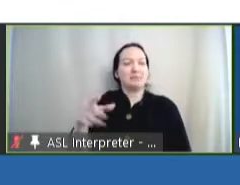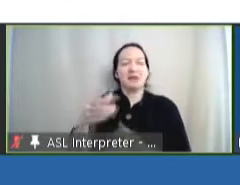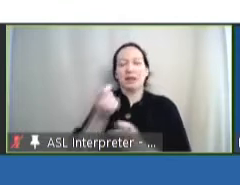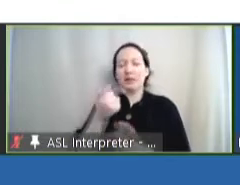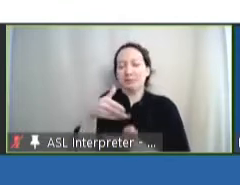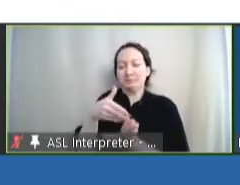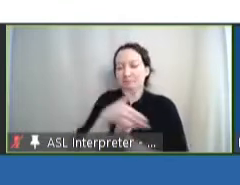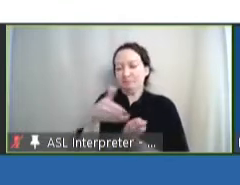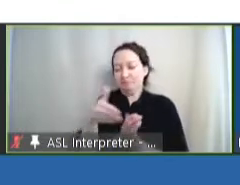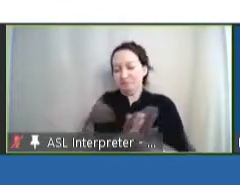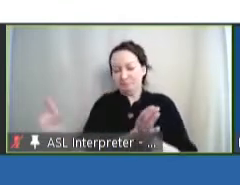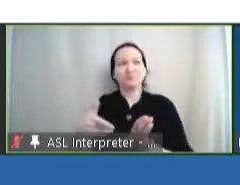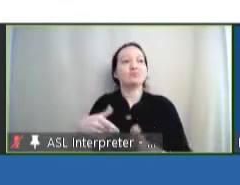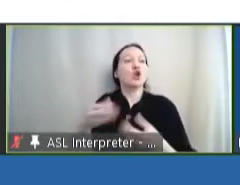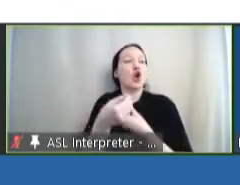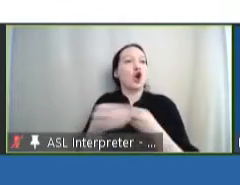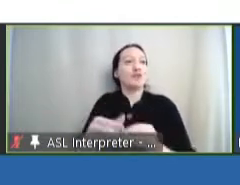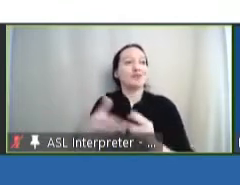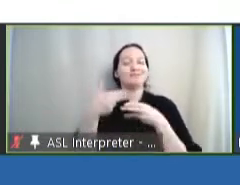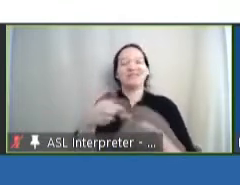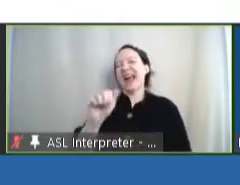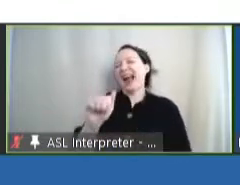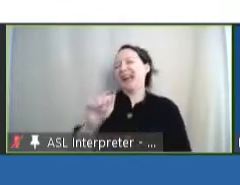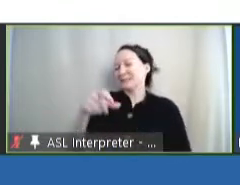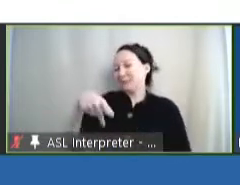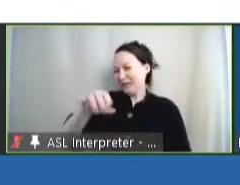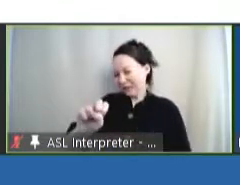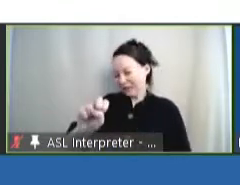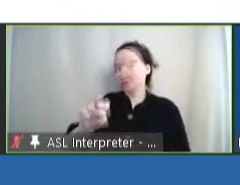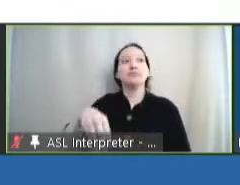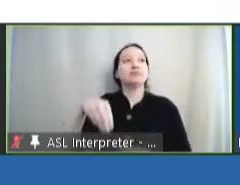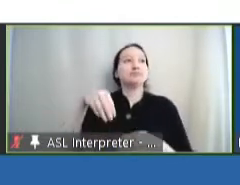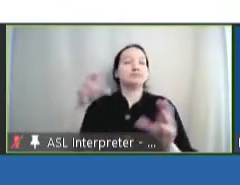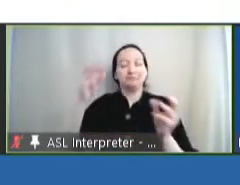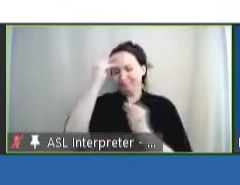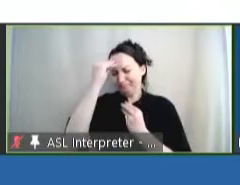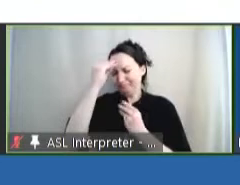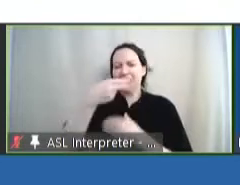So, our office, known as ASPE essentially the in-house think tank for HHS, and we've been